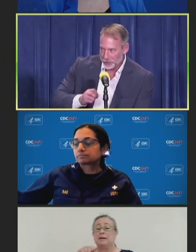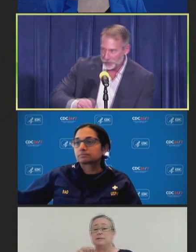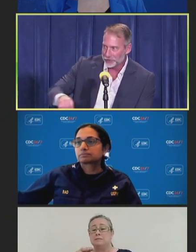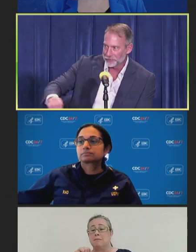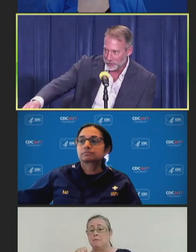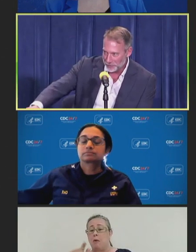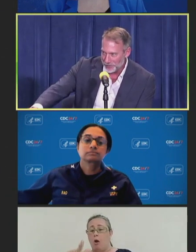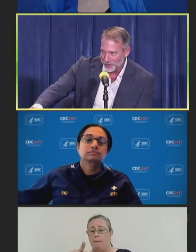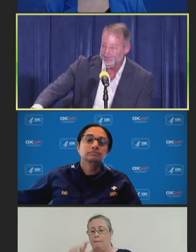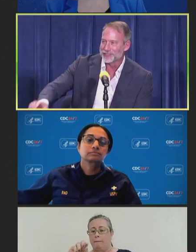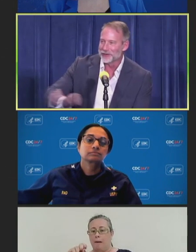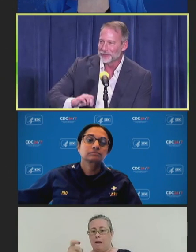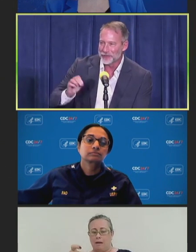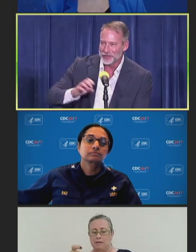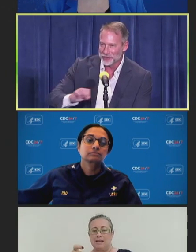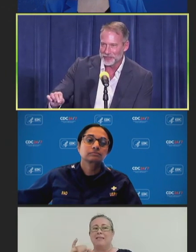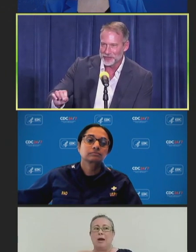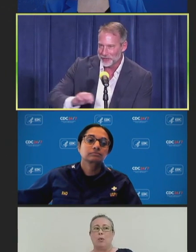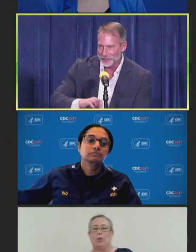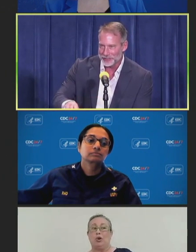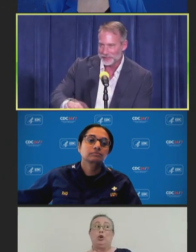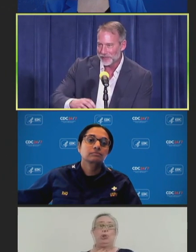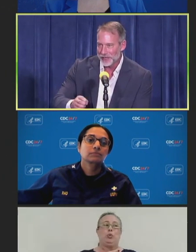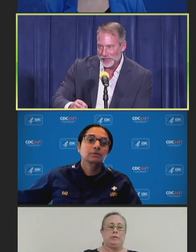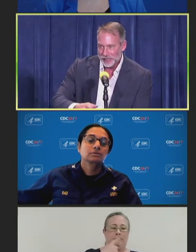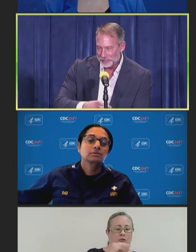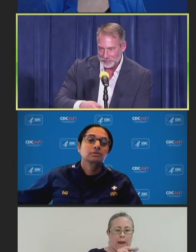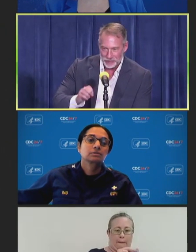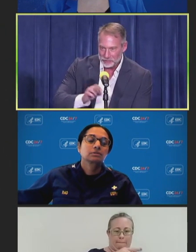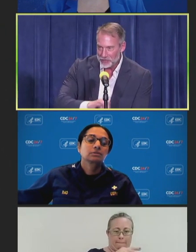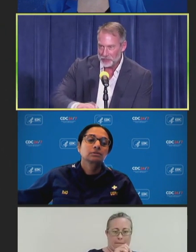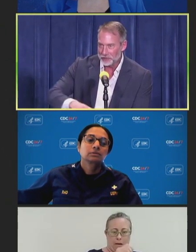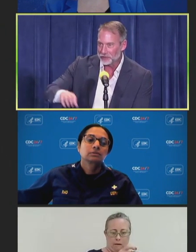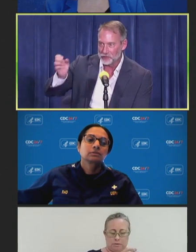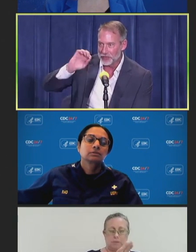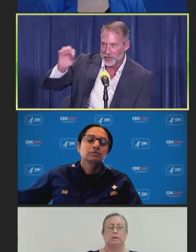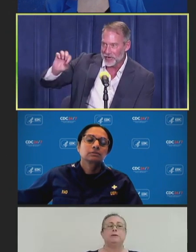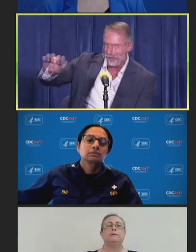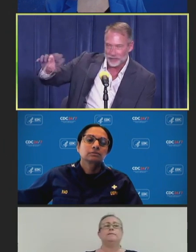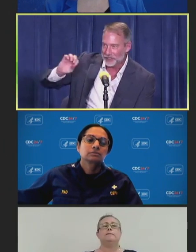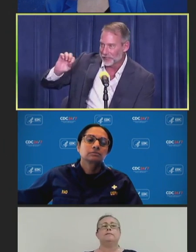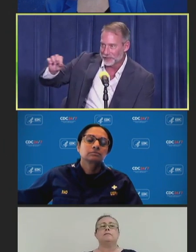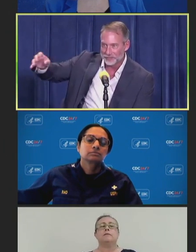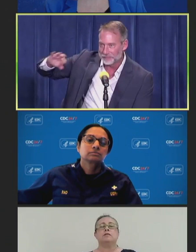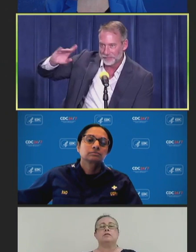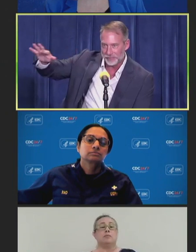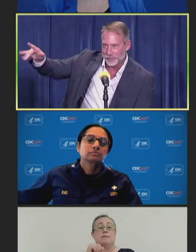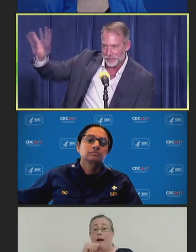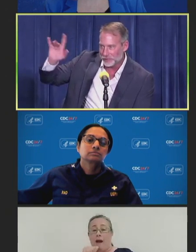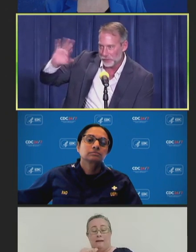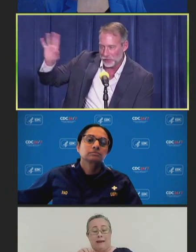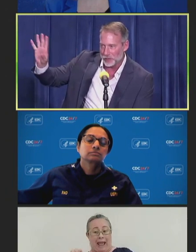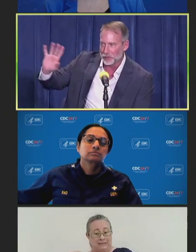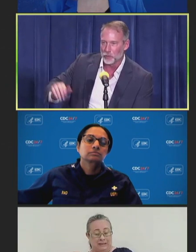using for mpox. So, when you -- JYNNEOS, you know, inactivated smallpox, you know,